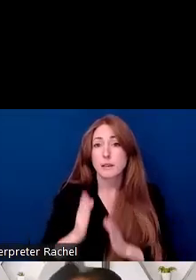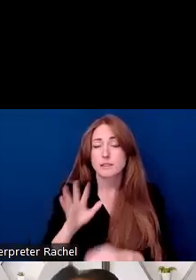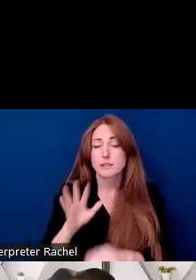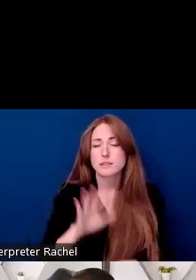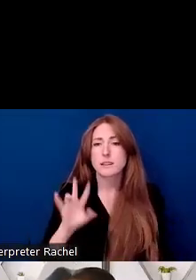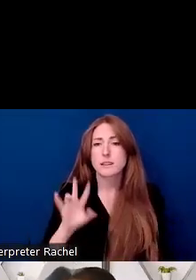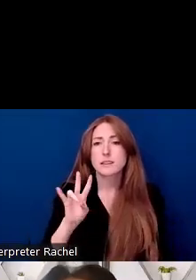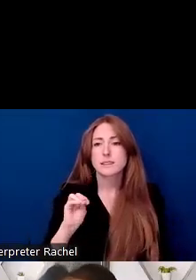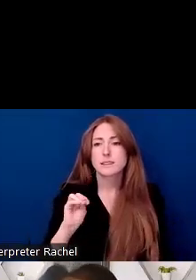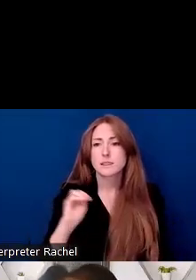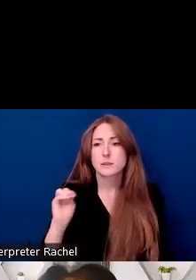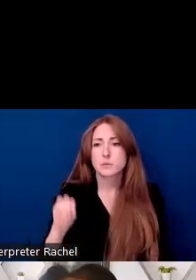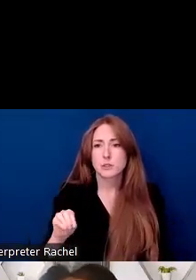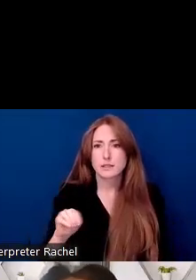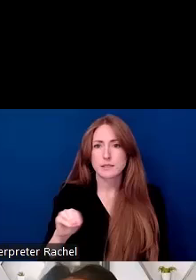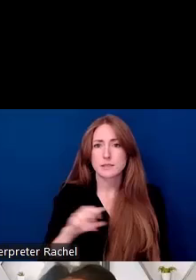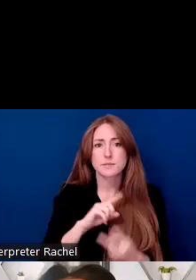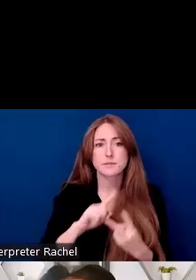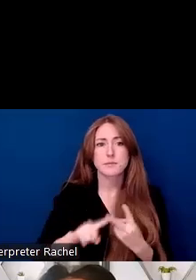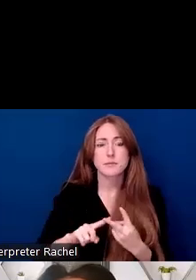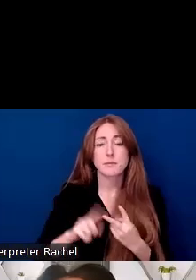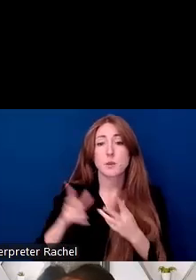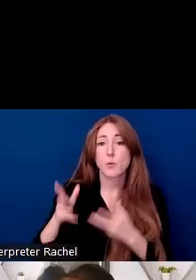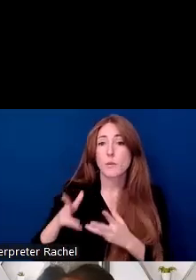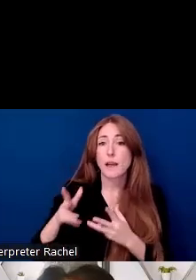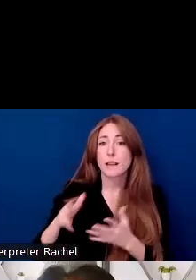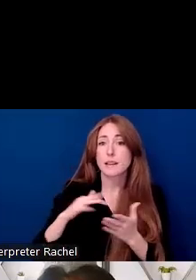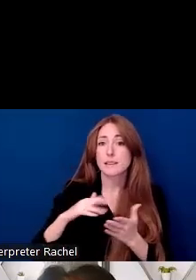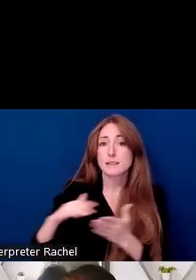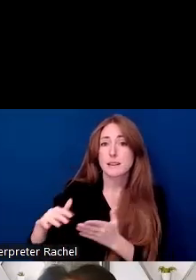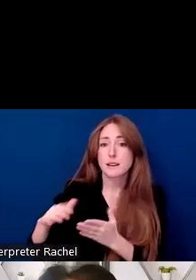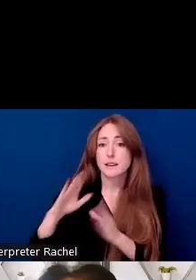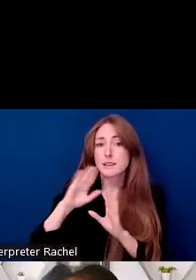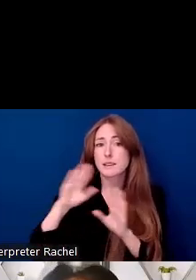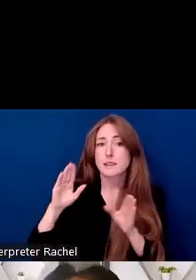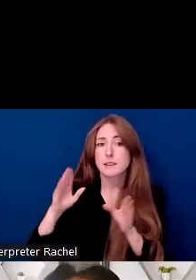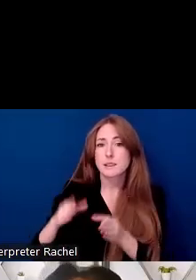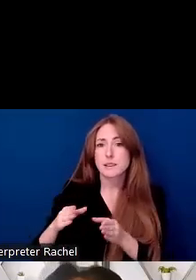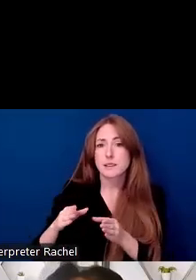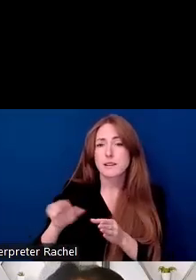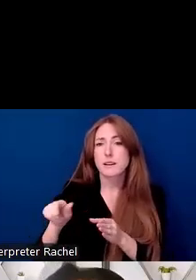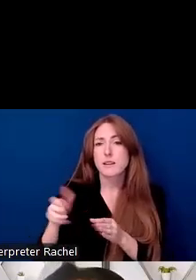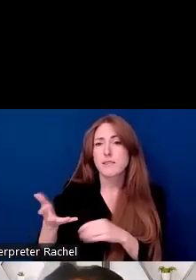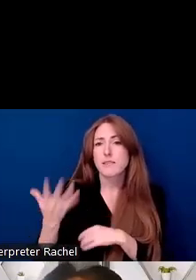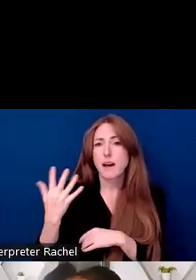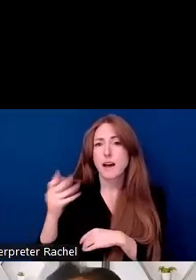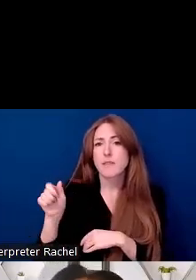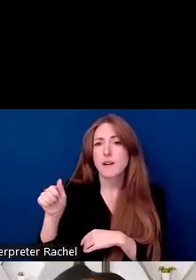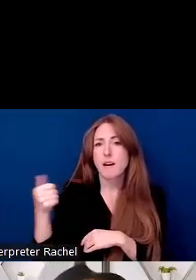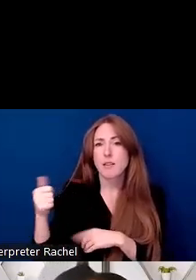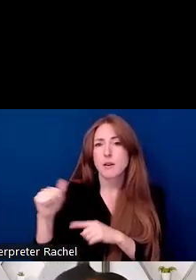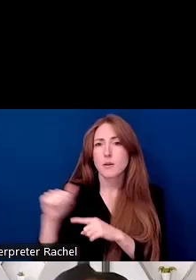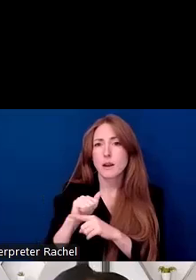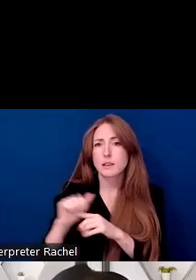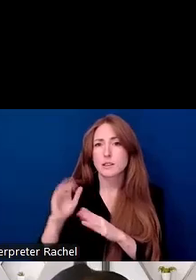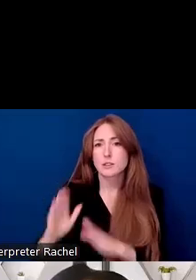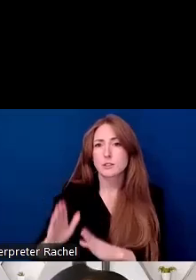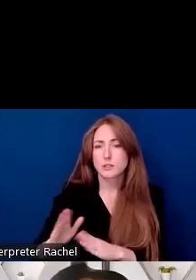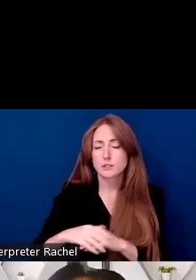while the remaining studies targeting mixed type practitioners with 13%, chiropractors 12%,